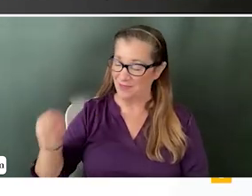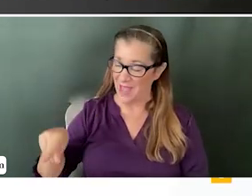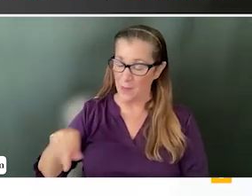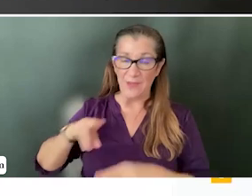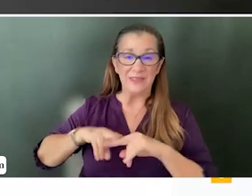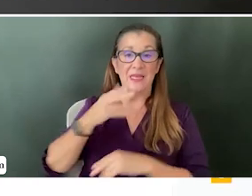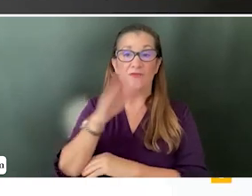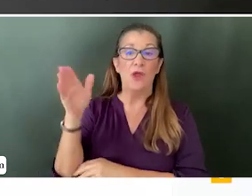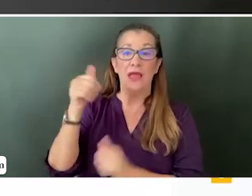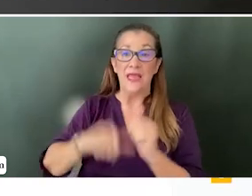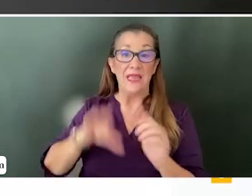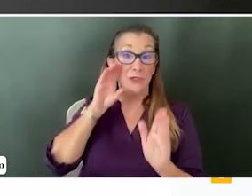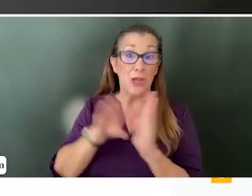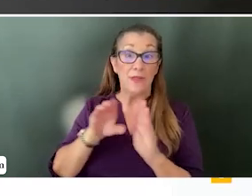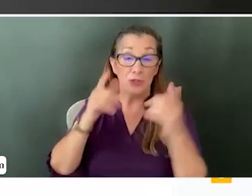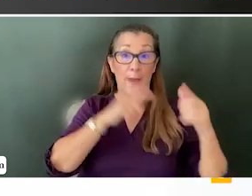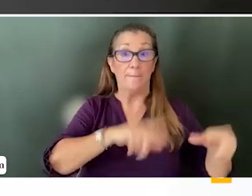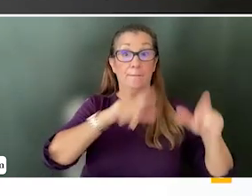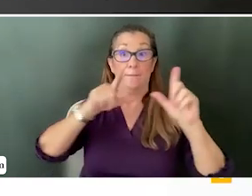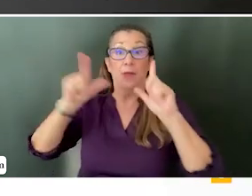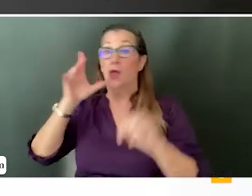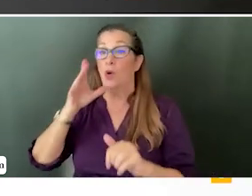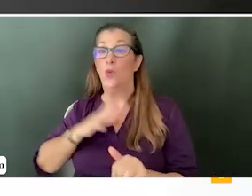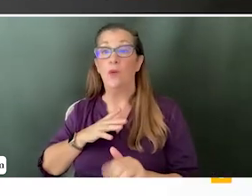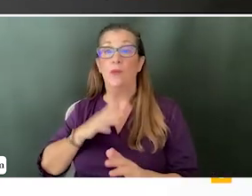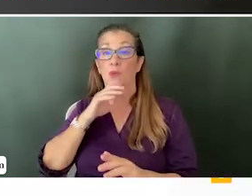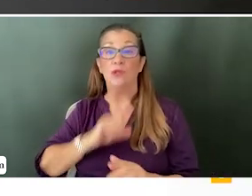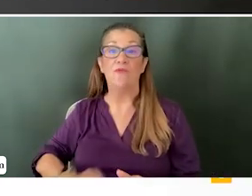Every image that came back, the woman was over the age of 70.